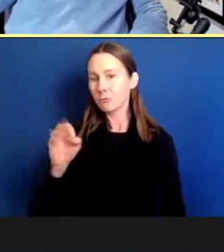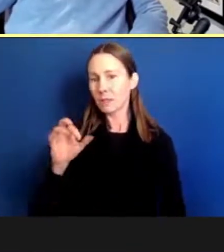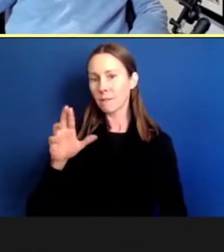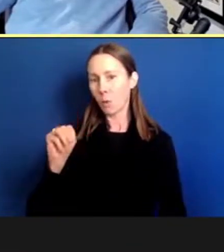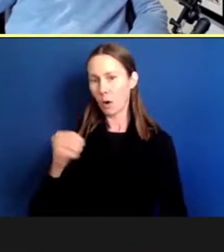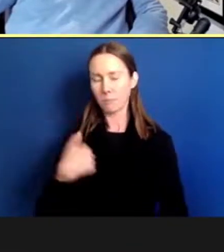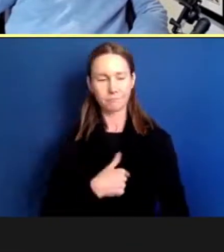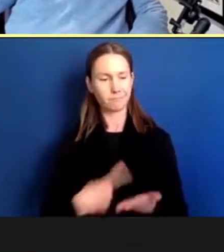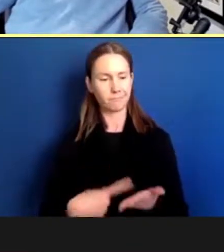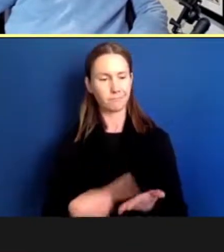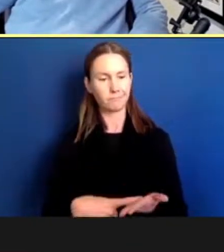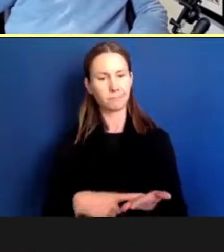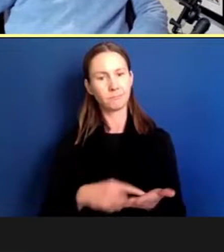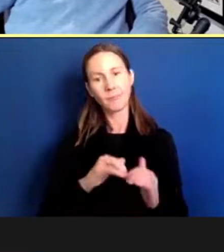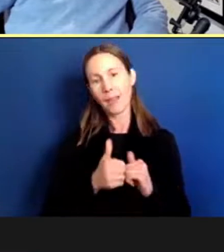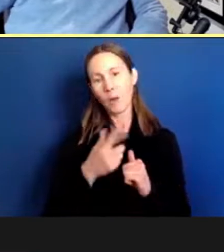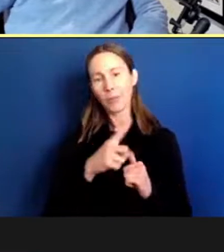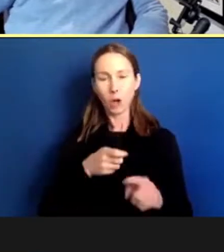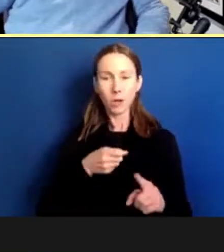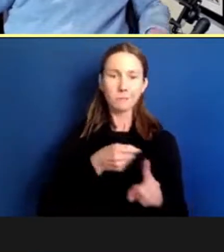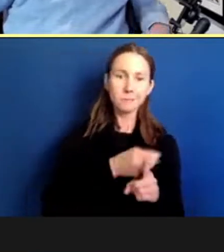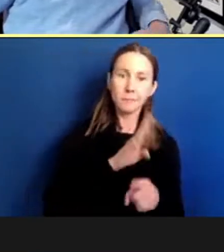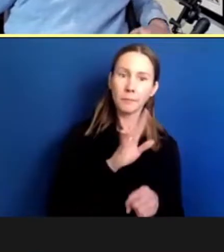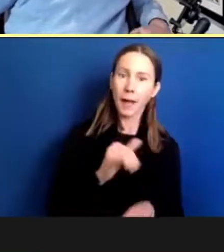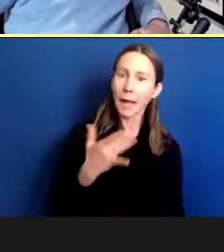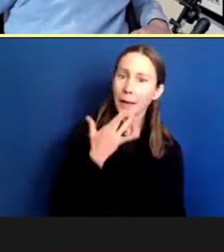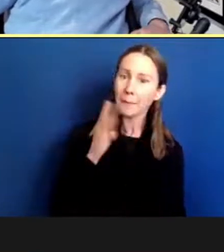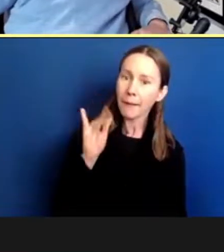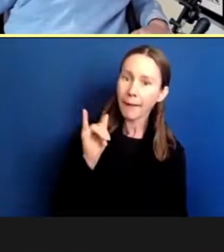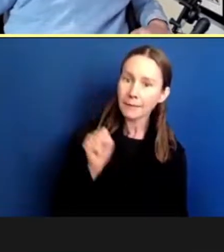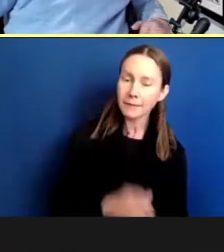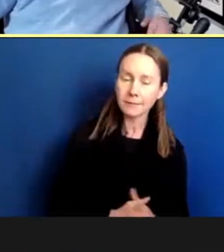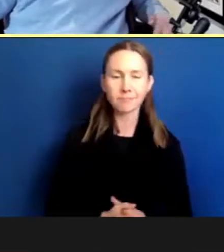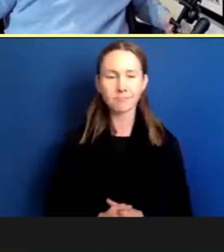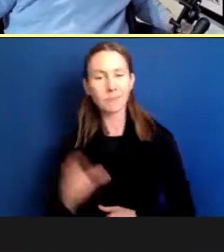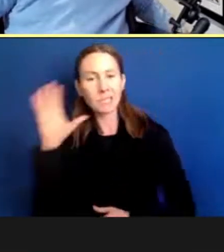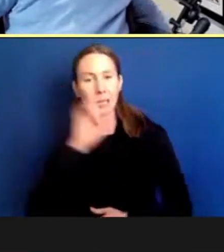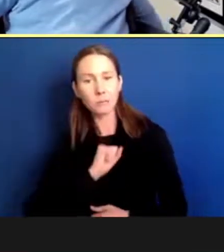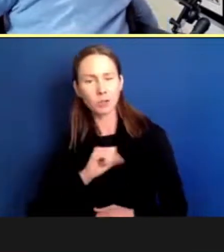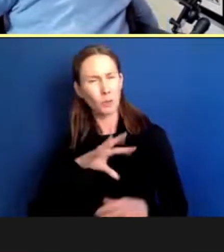are impacted by biases and assumptions in some of the most critical healthcare issues we face,